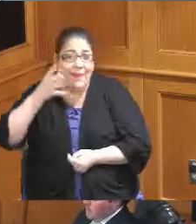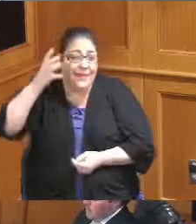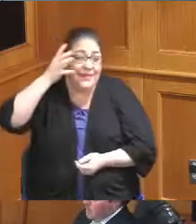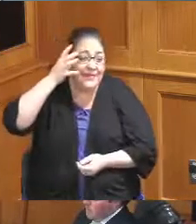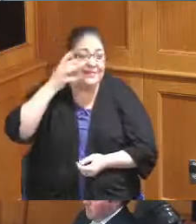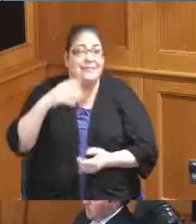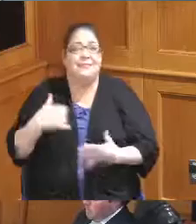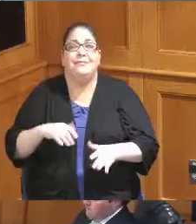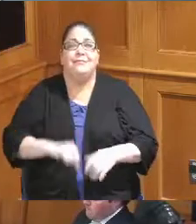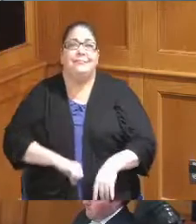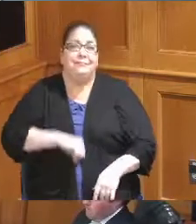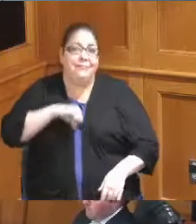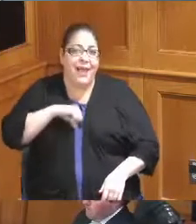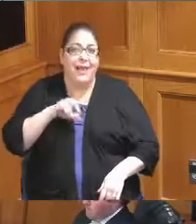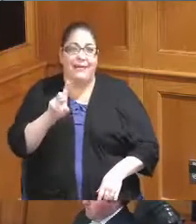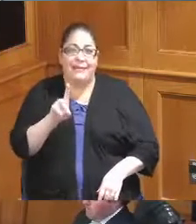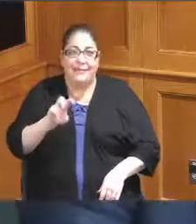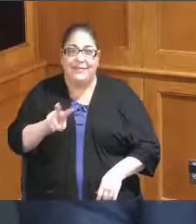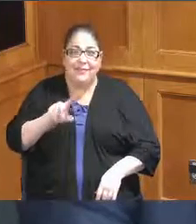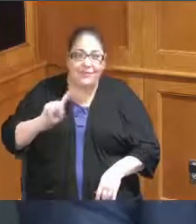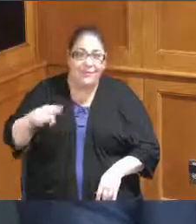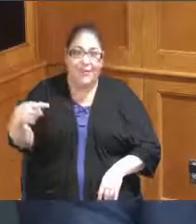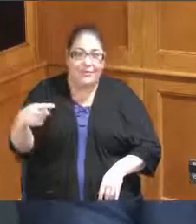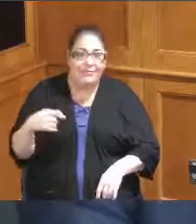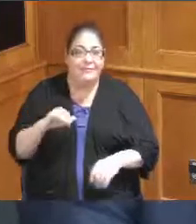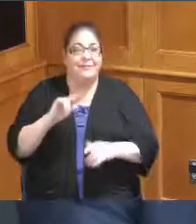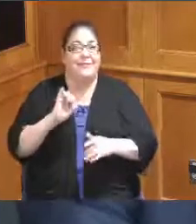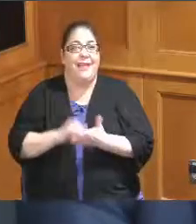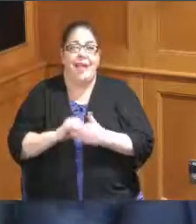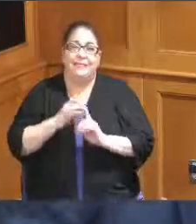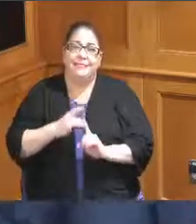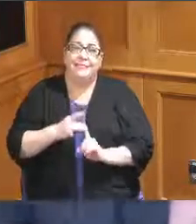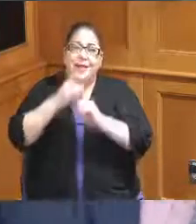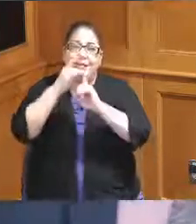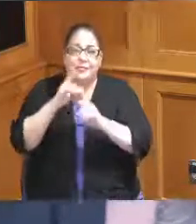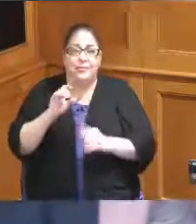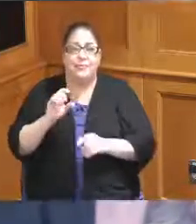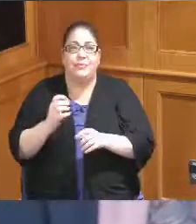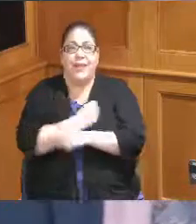we are very proud division one it's special it's special to win in division one and to take it all